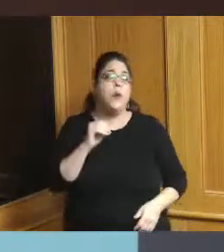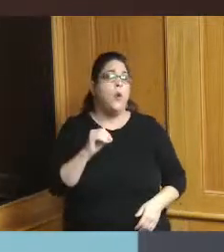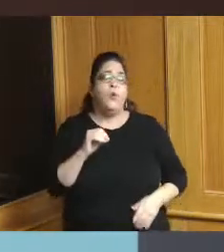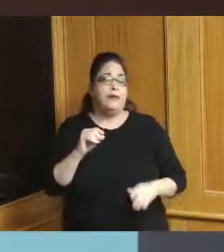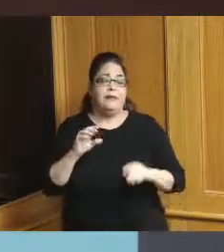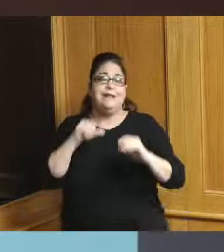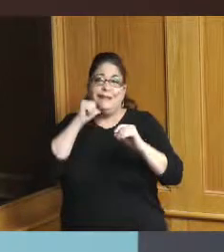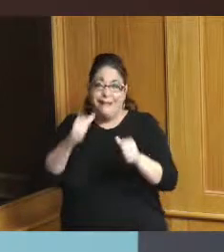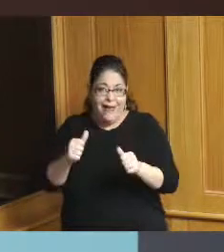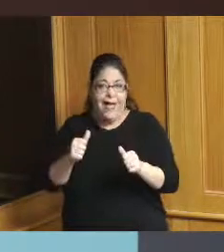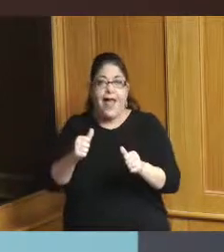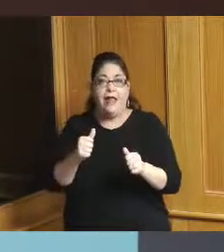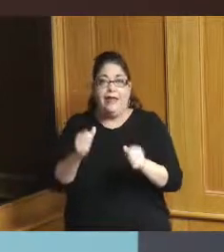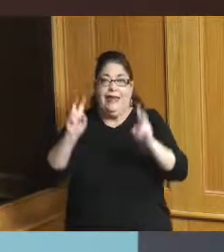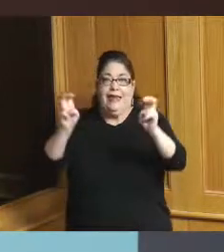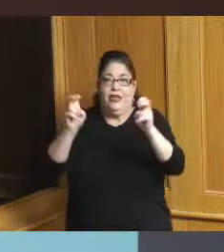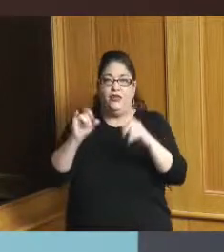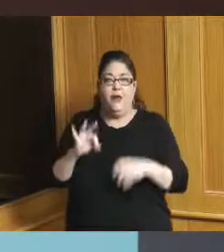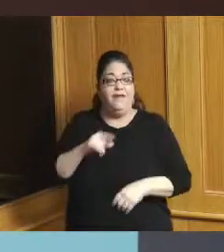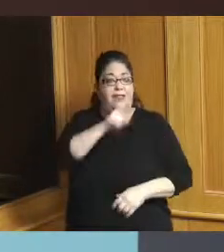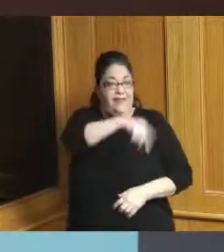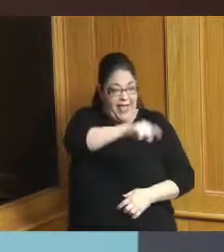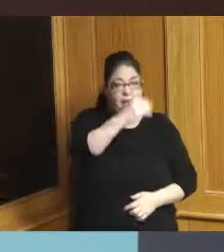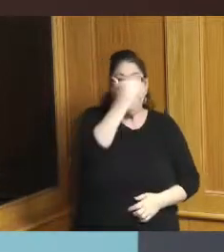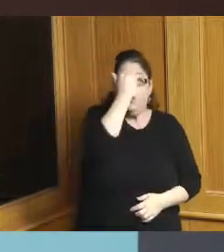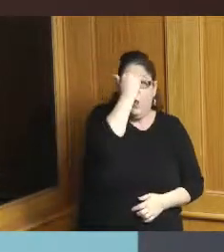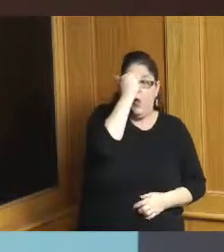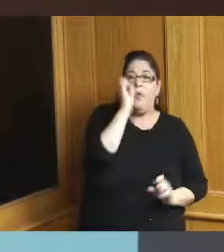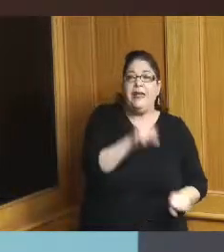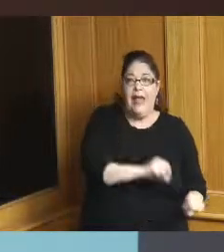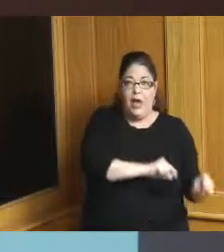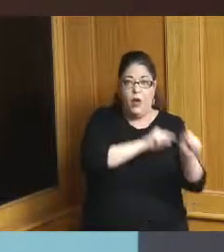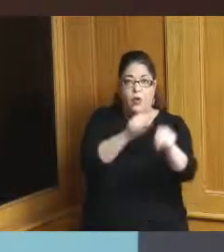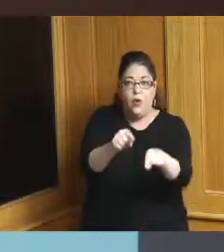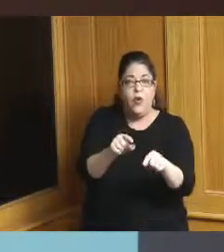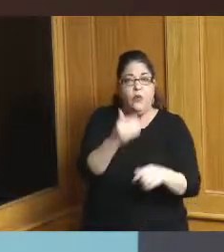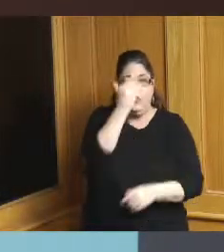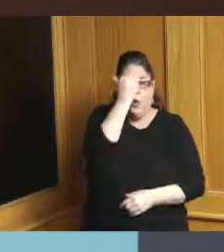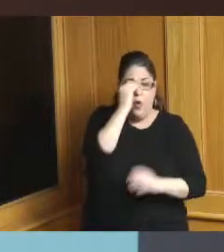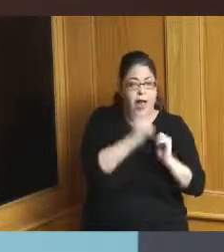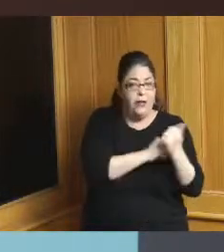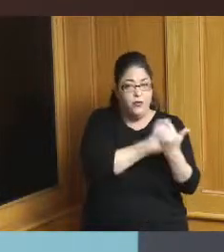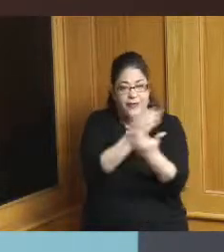deeper than that yeah they they know where to get it and it's available you know we that's not the